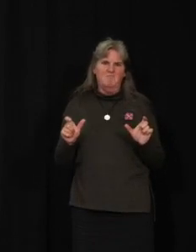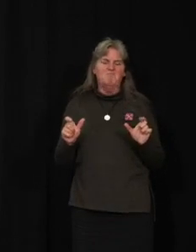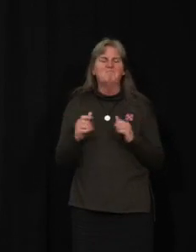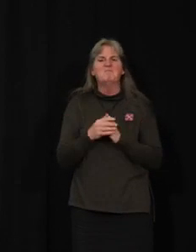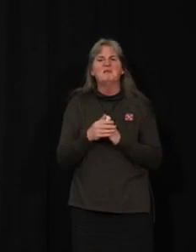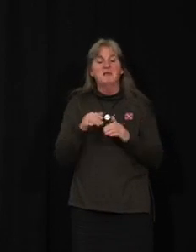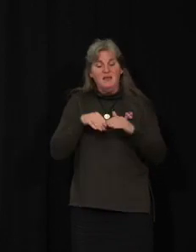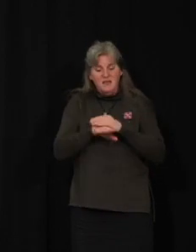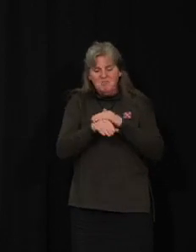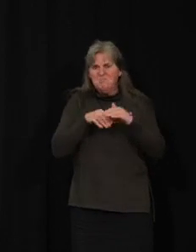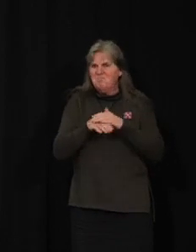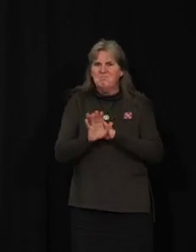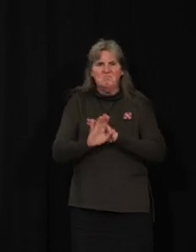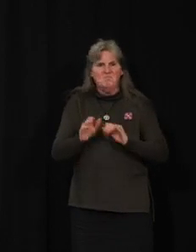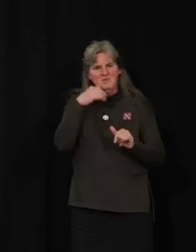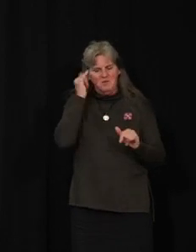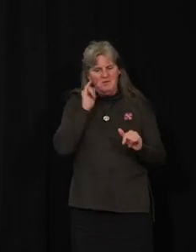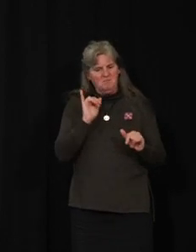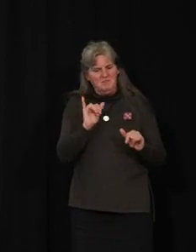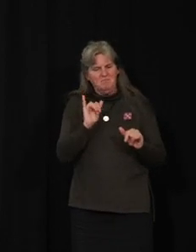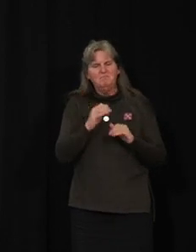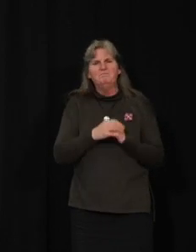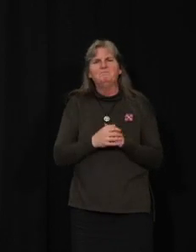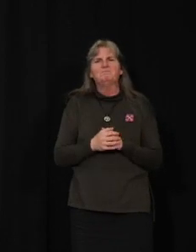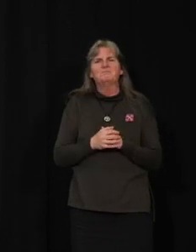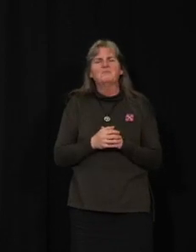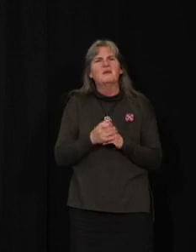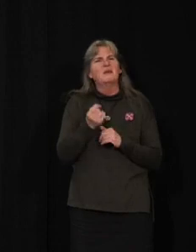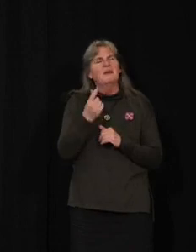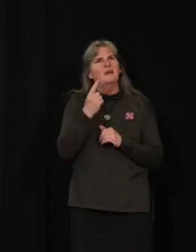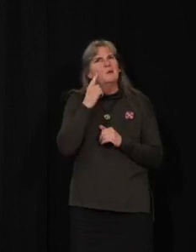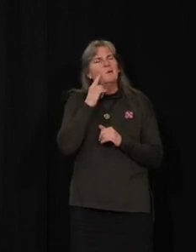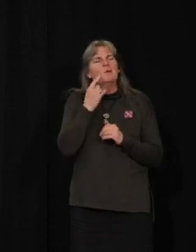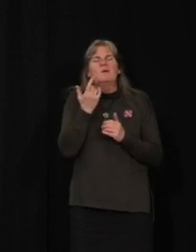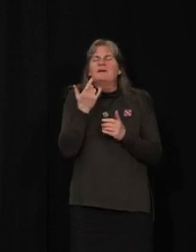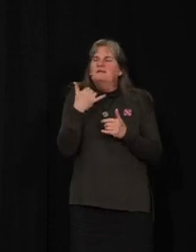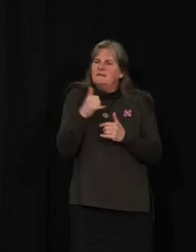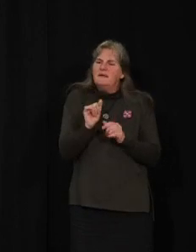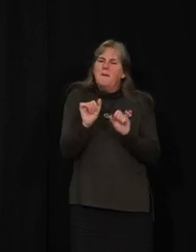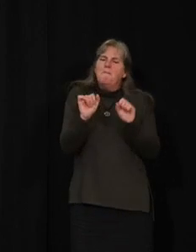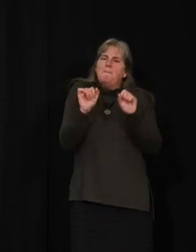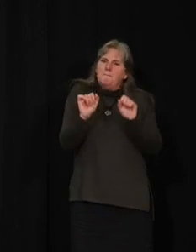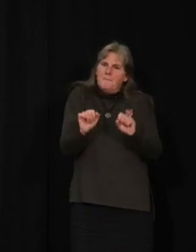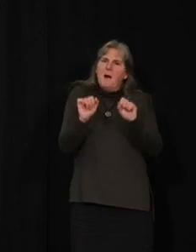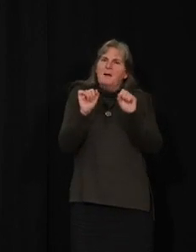it remains a very real possibility that measures will need to be reinstated.